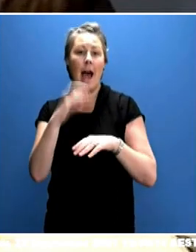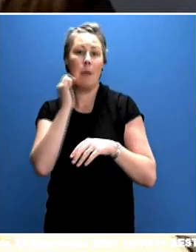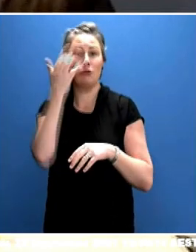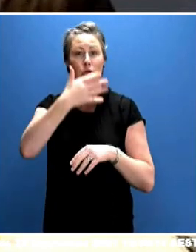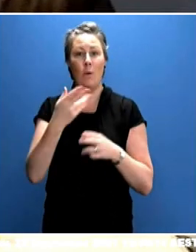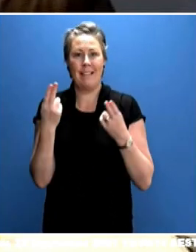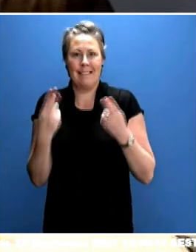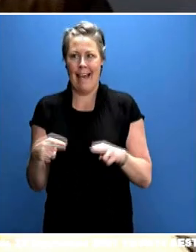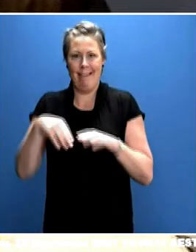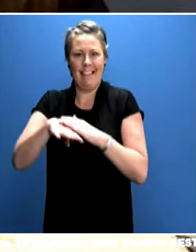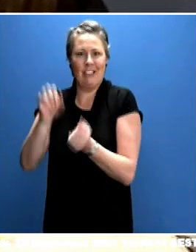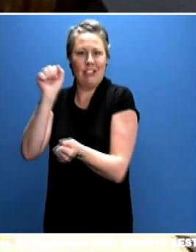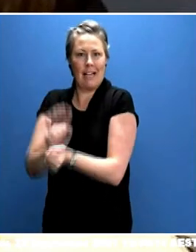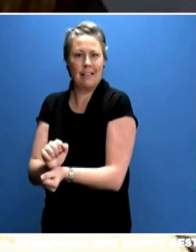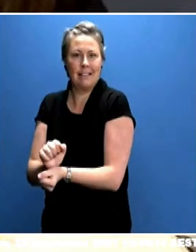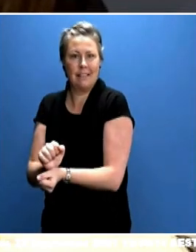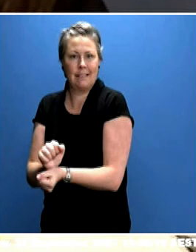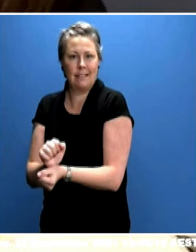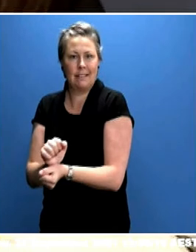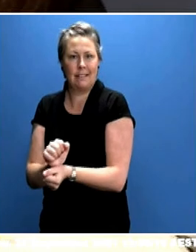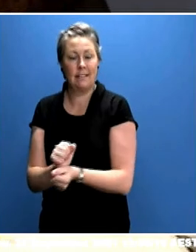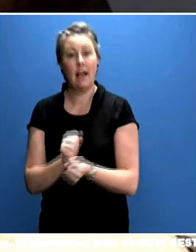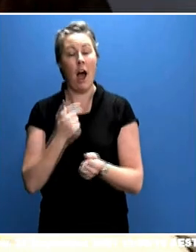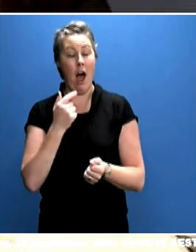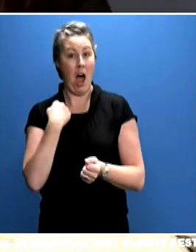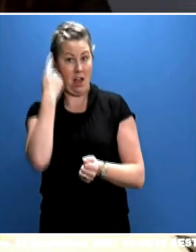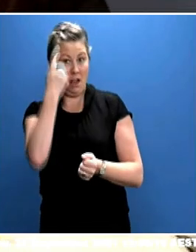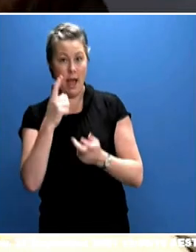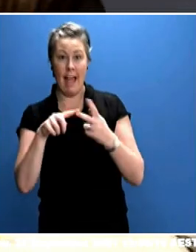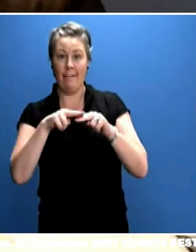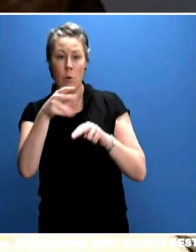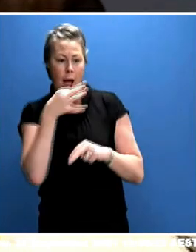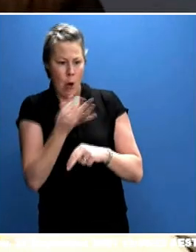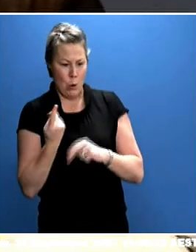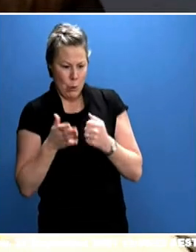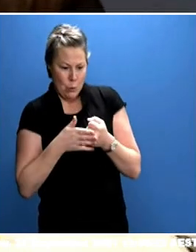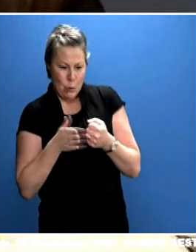I daresay if you asked a recruit in the Police Academy today whether they can